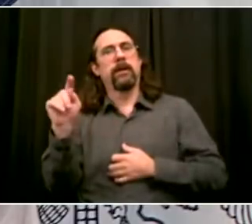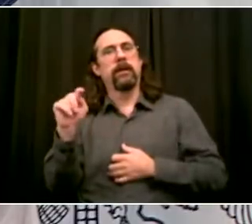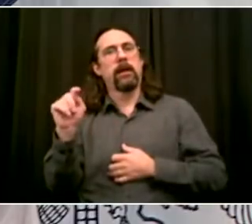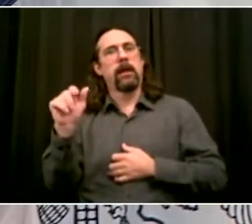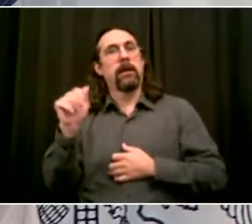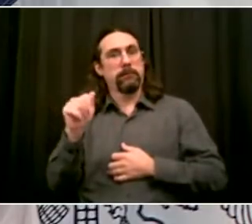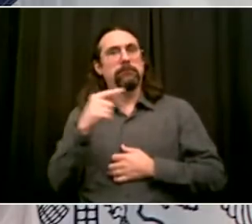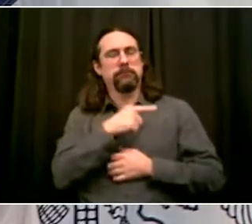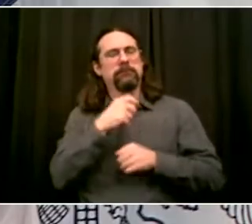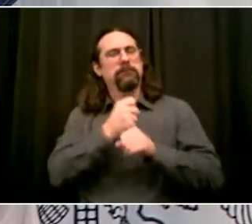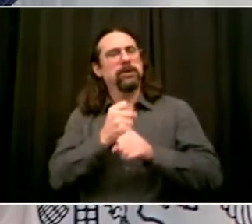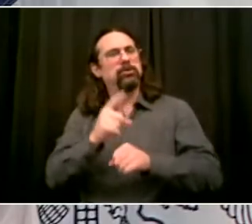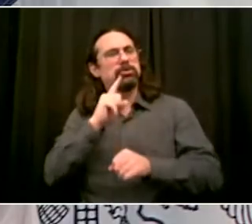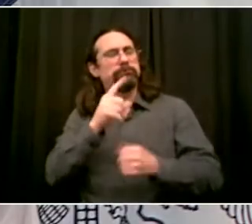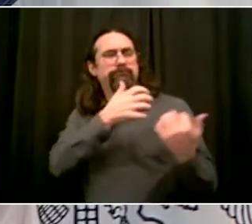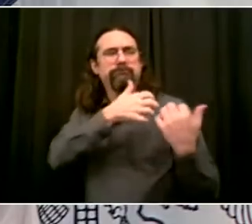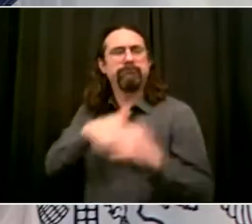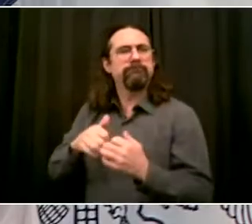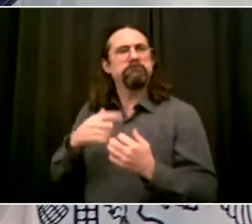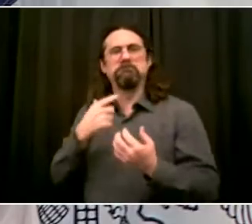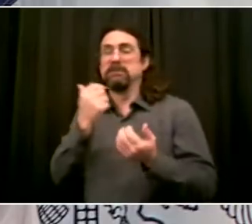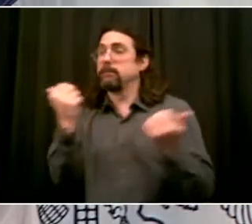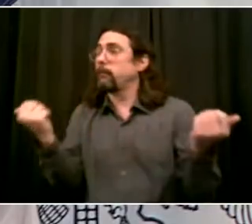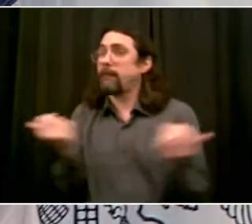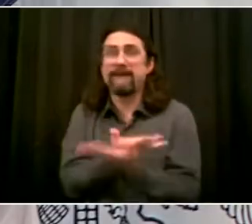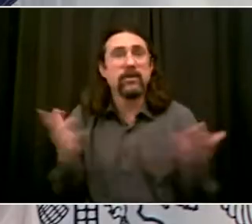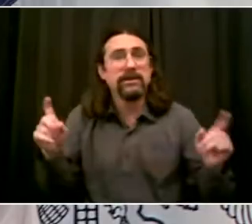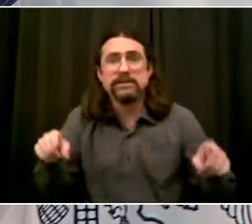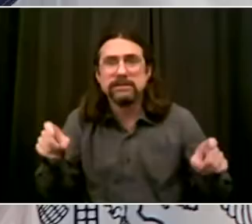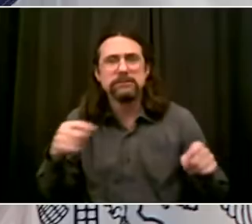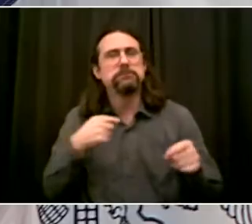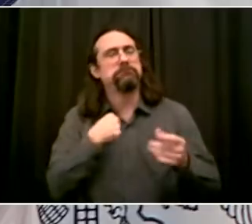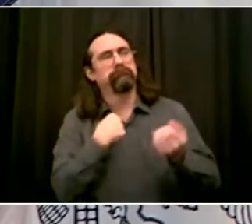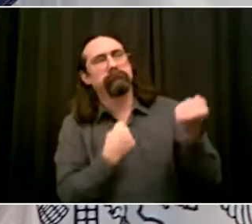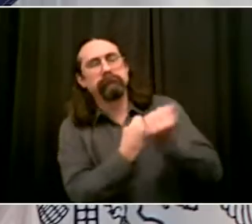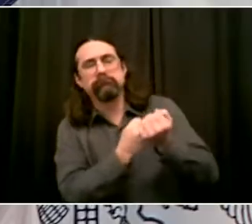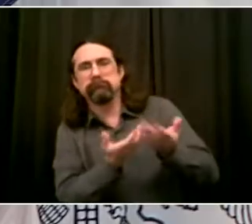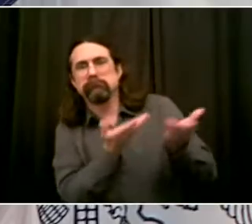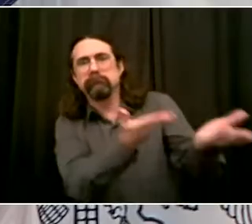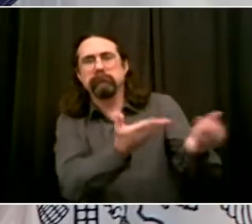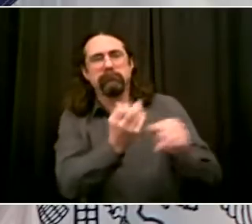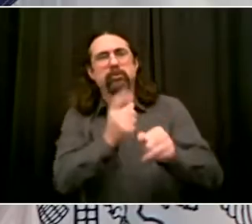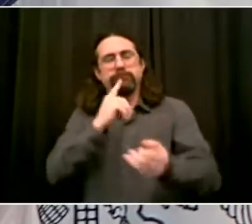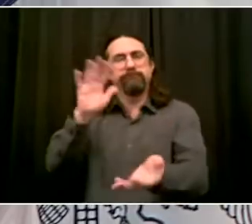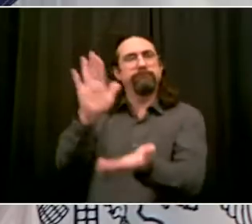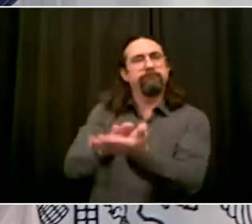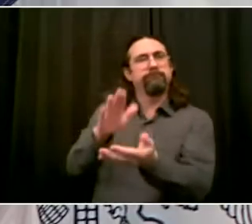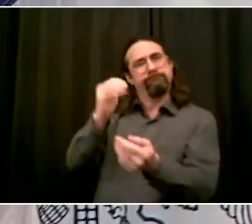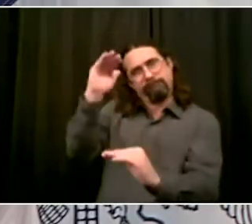DODO TO SECURE THE YARRDS BETTE, ABSOLUTELY, THAT IS SOMETHING THAT WE'LL FOCUS ON.